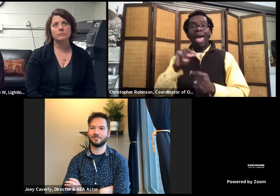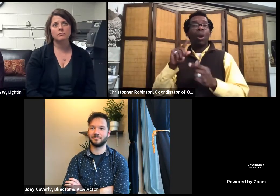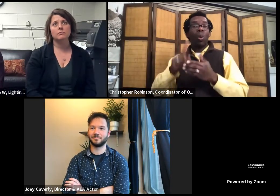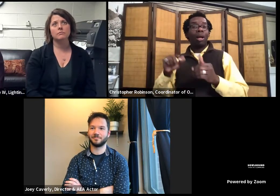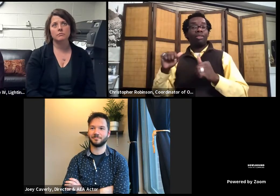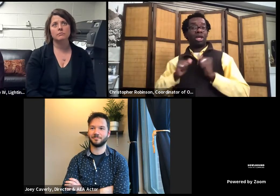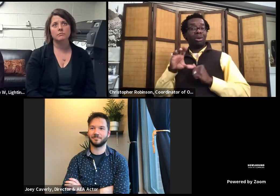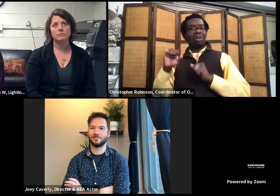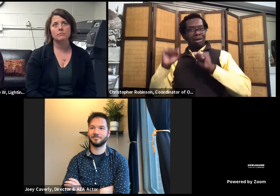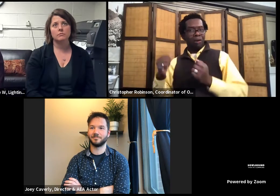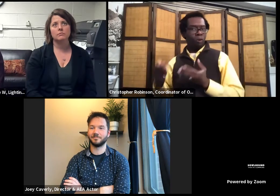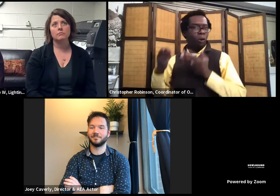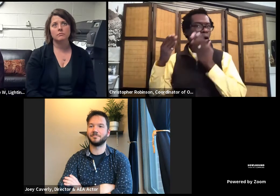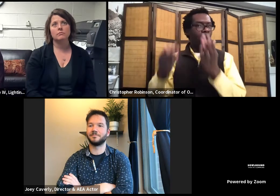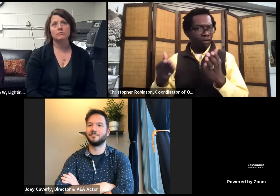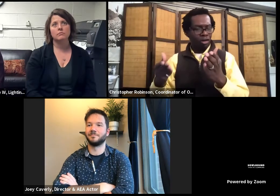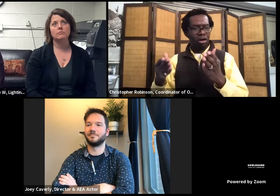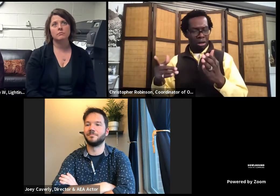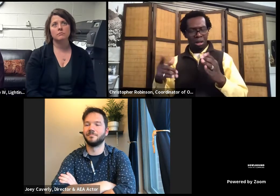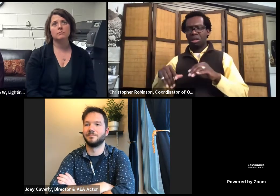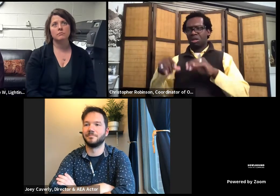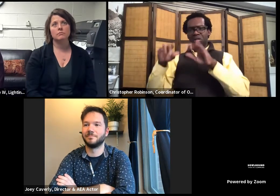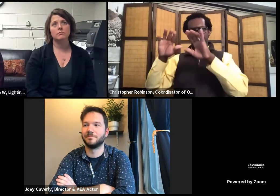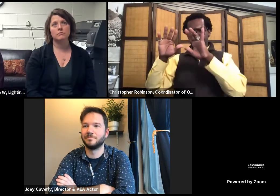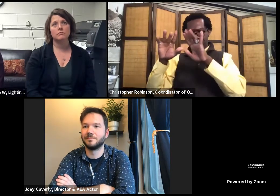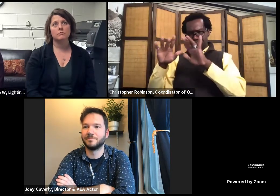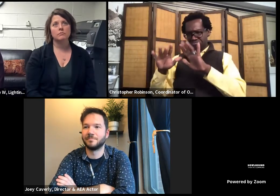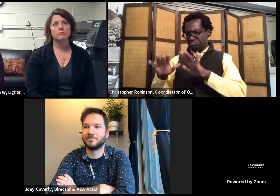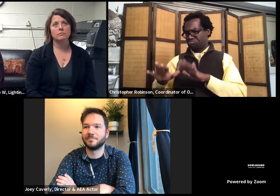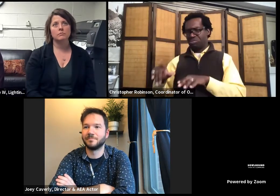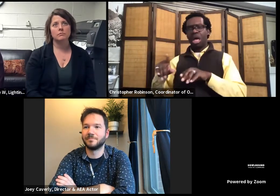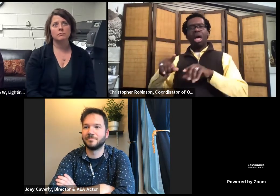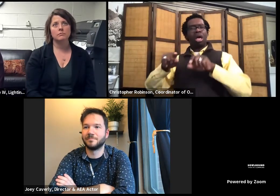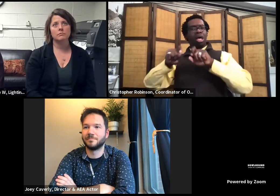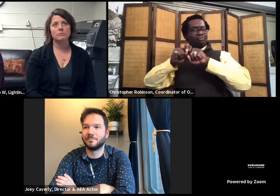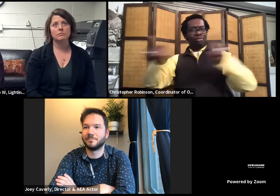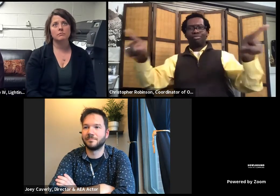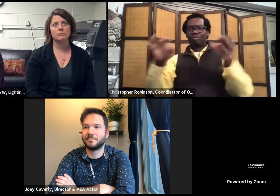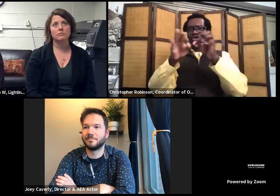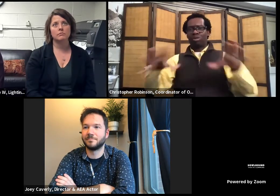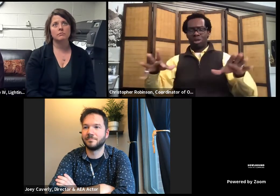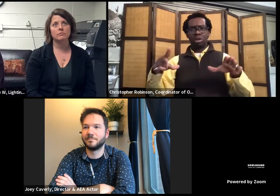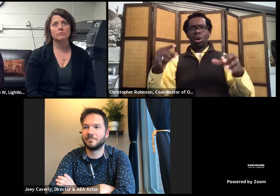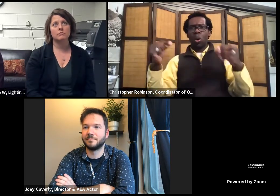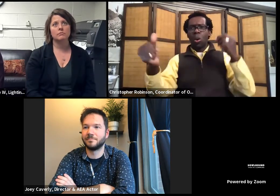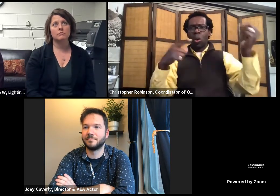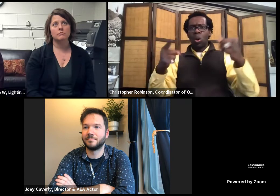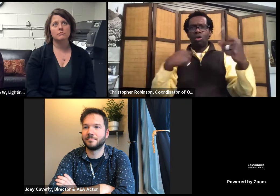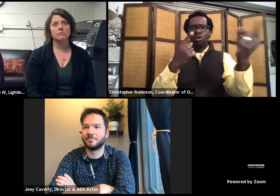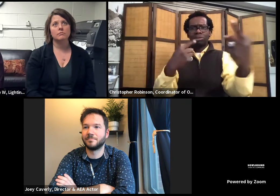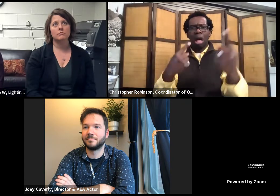and everything, all the details are in there, and then the theater can put that out to offer and send that out to interpreters.